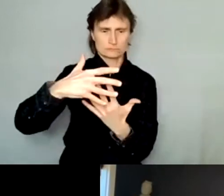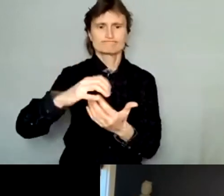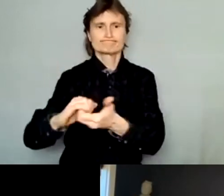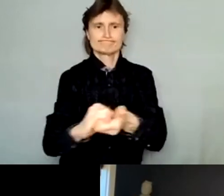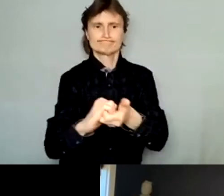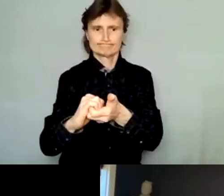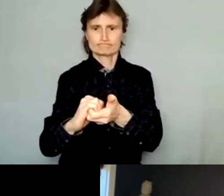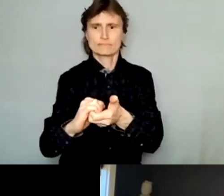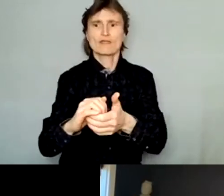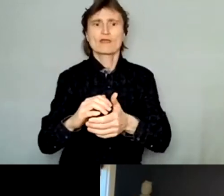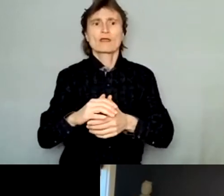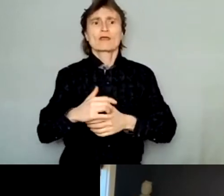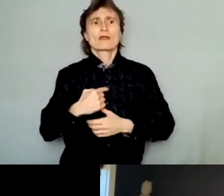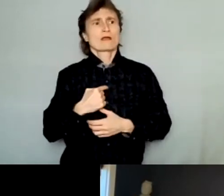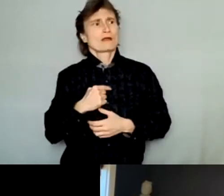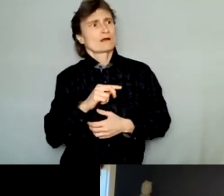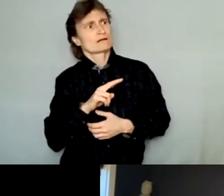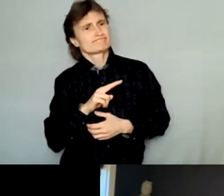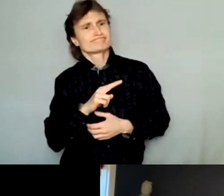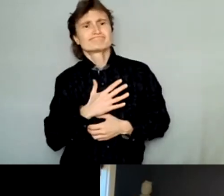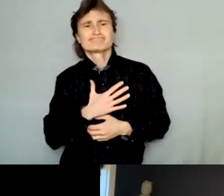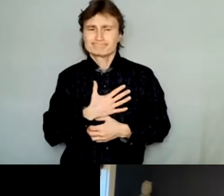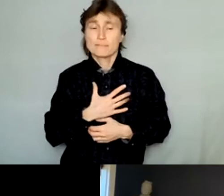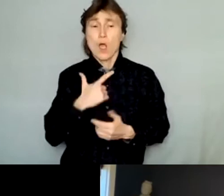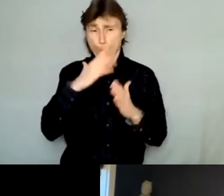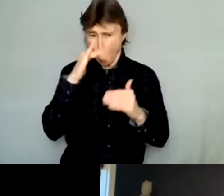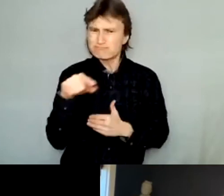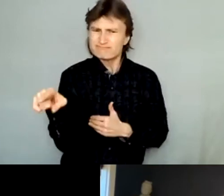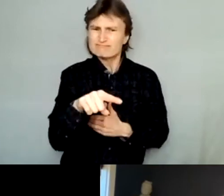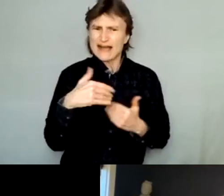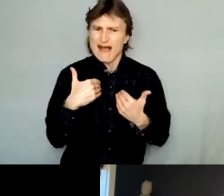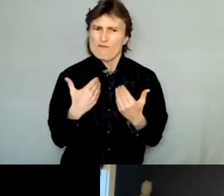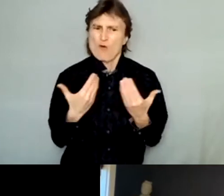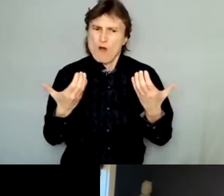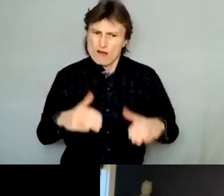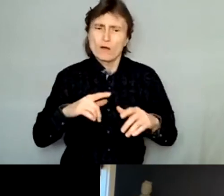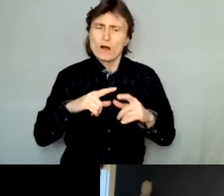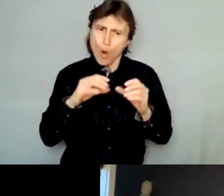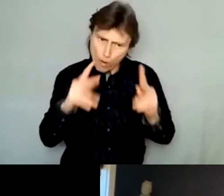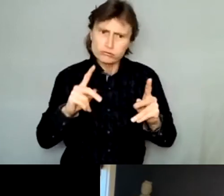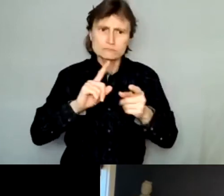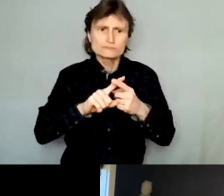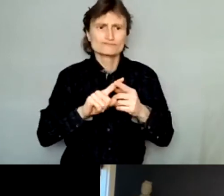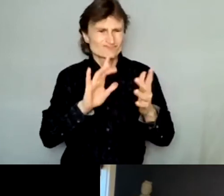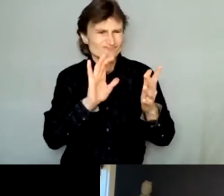to connect with the wonderful people who are making that become a reality and I look forward